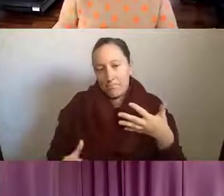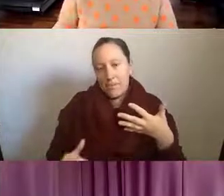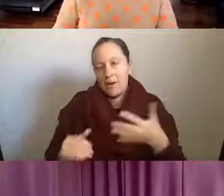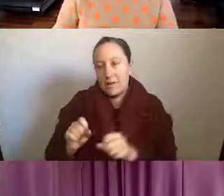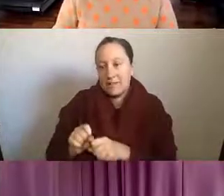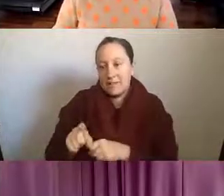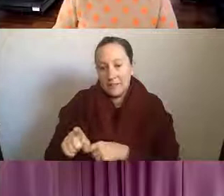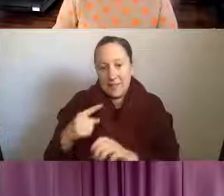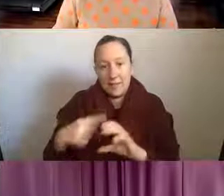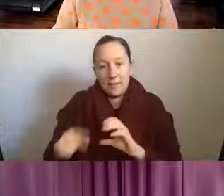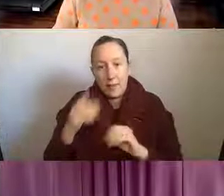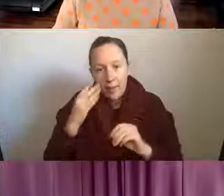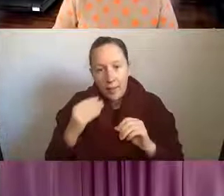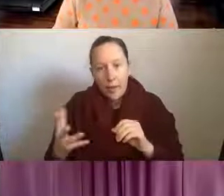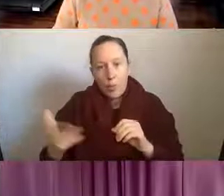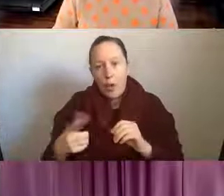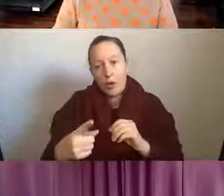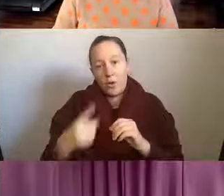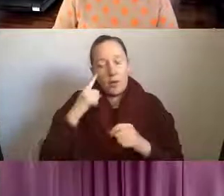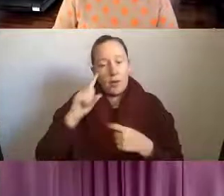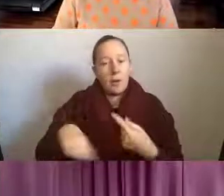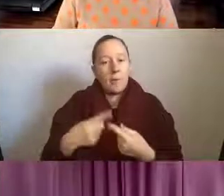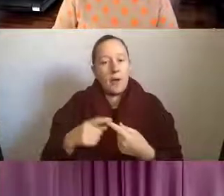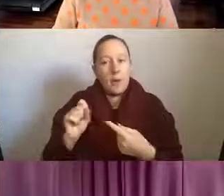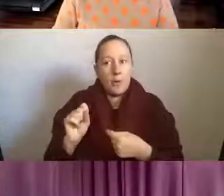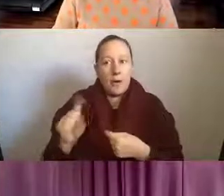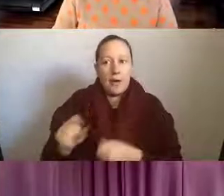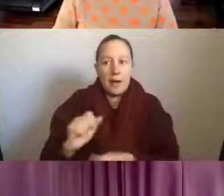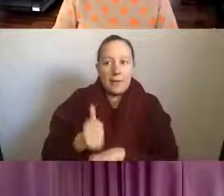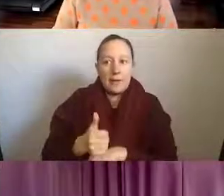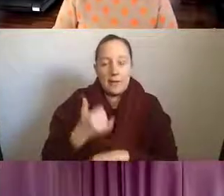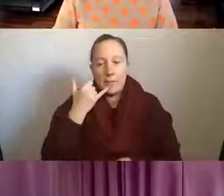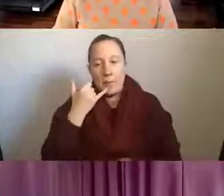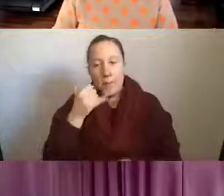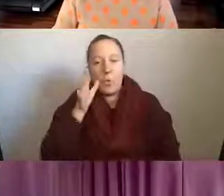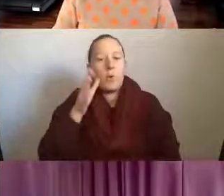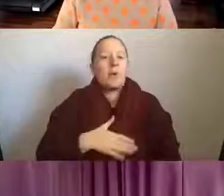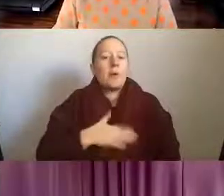Let them know what you're thinking about and ask to set up a call. They're going to be happy to talk to you and hopefully,